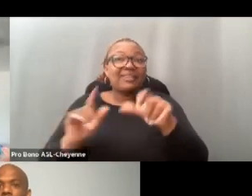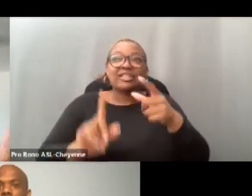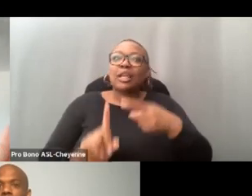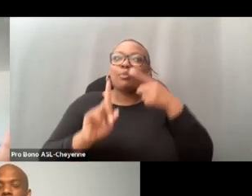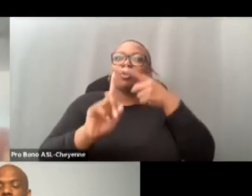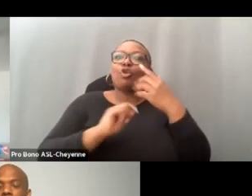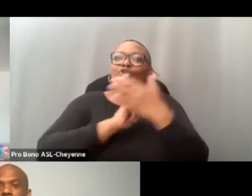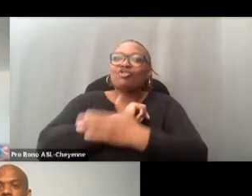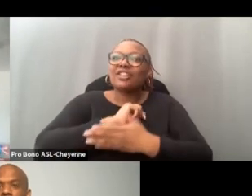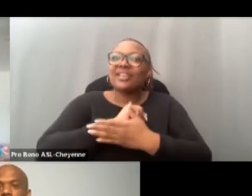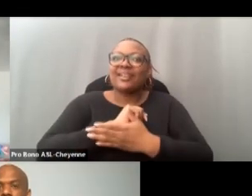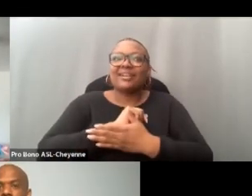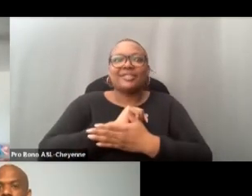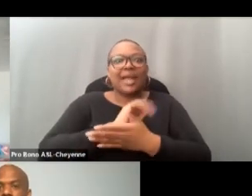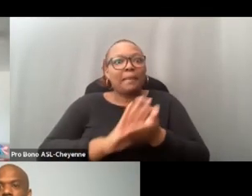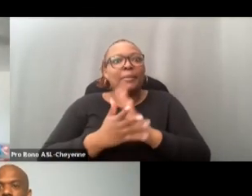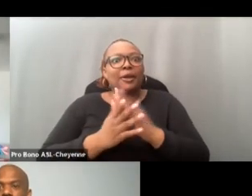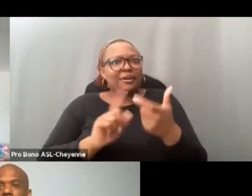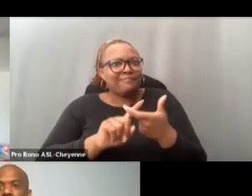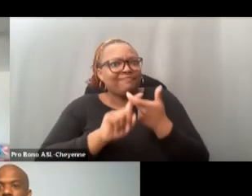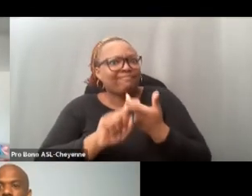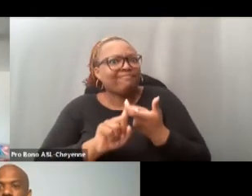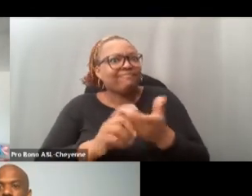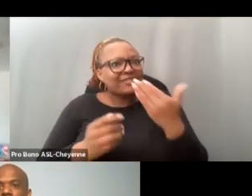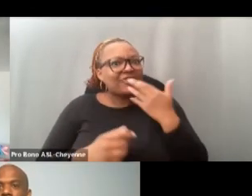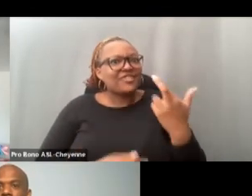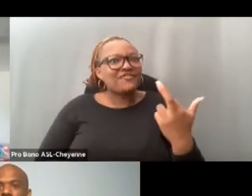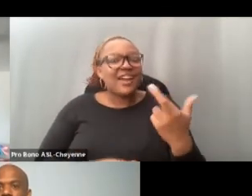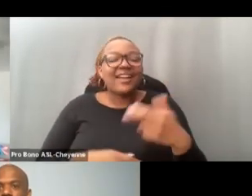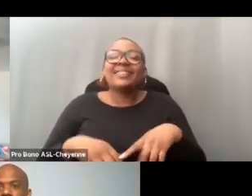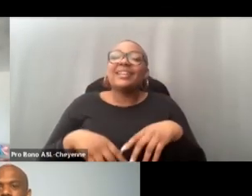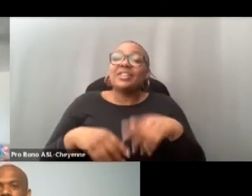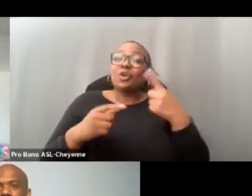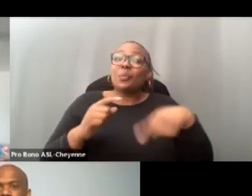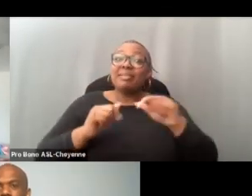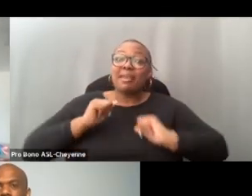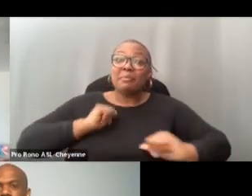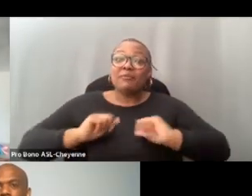clearly have become great friends, which they have. And so when they perform together,